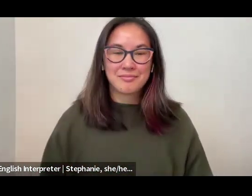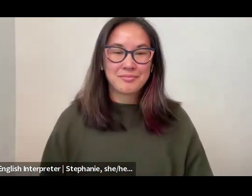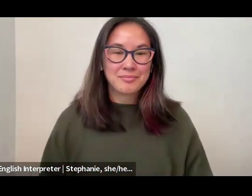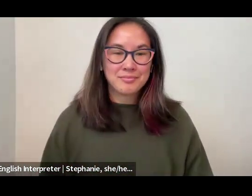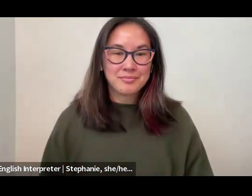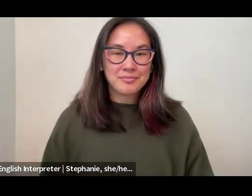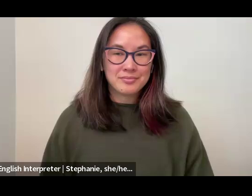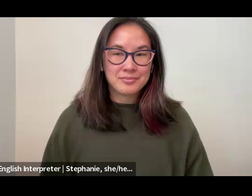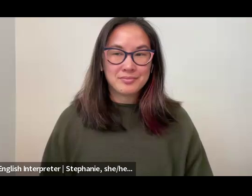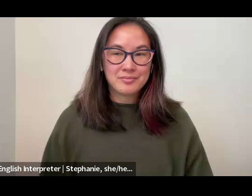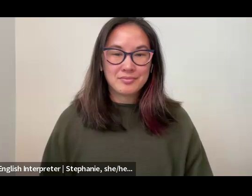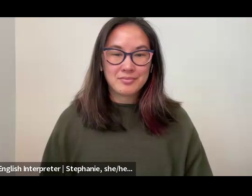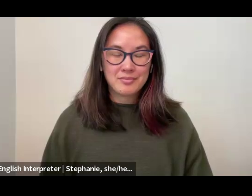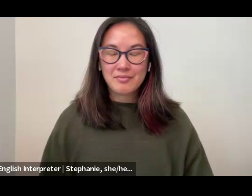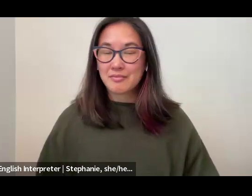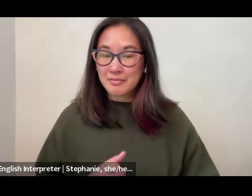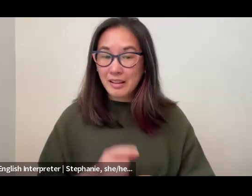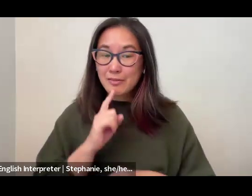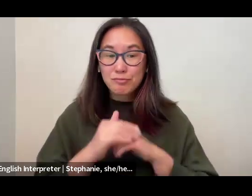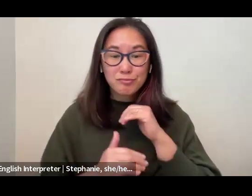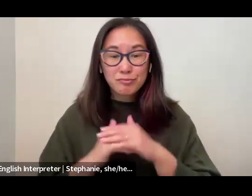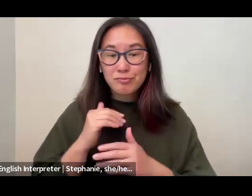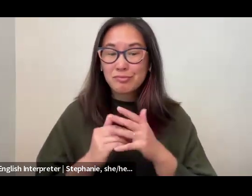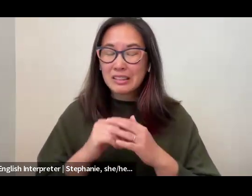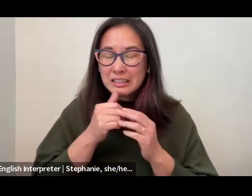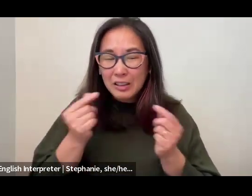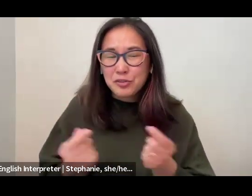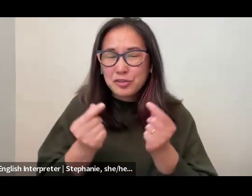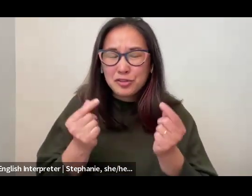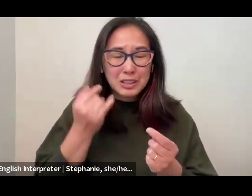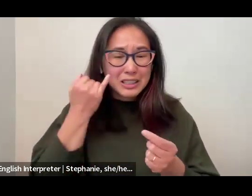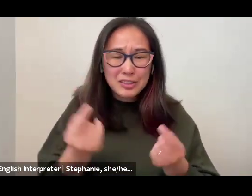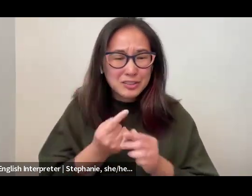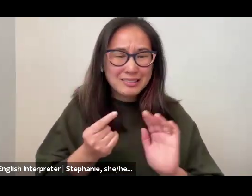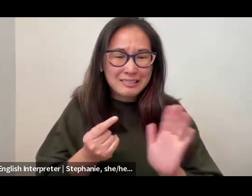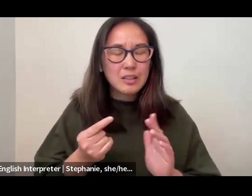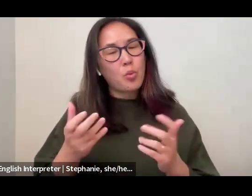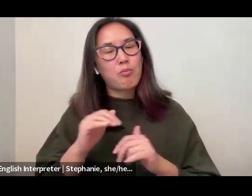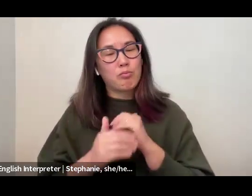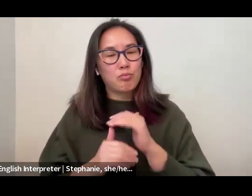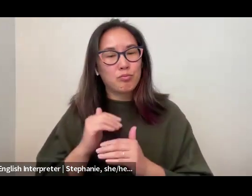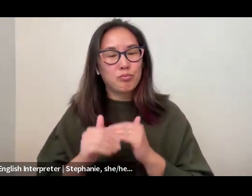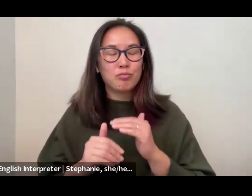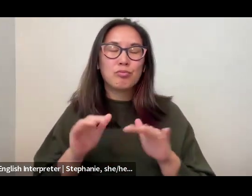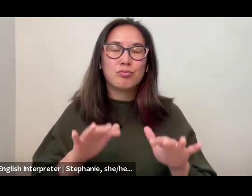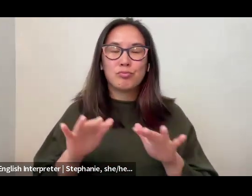Make sure it is comfy cozy and you're not straining anything, because this is a super chill stretch.